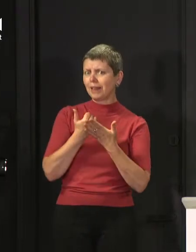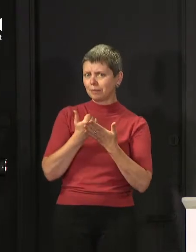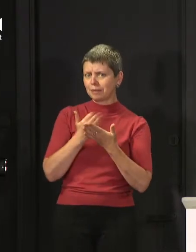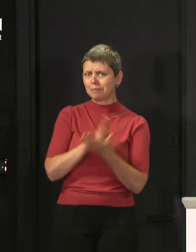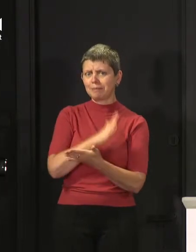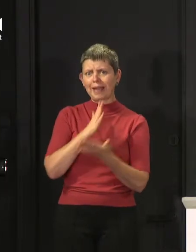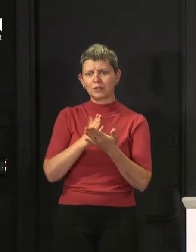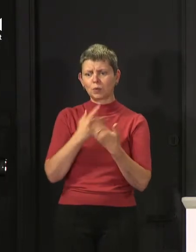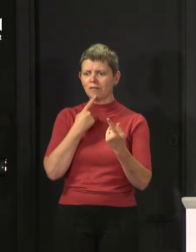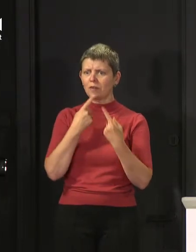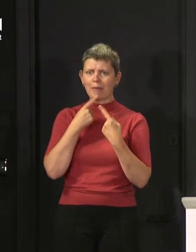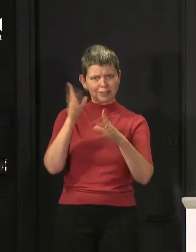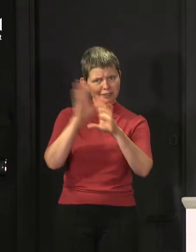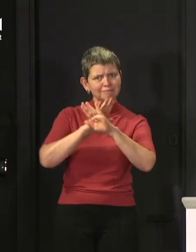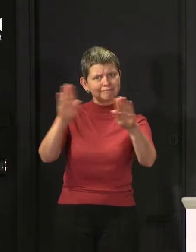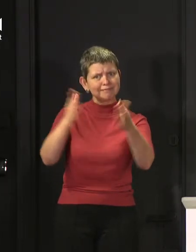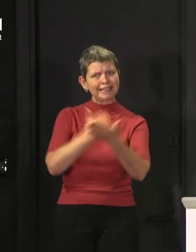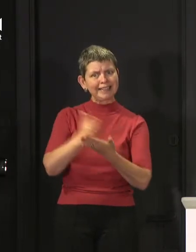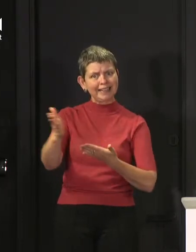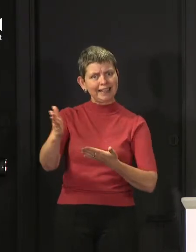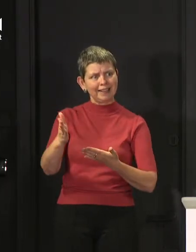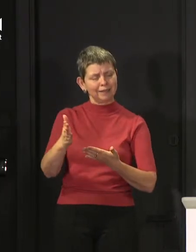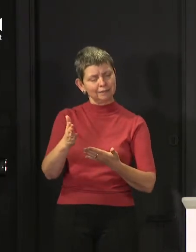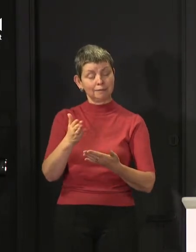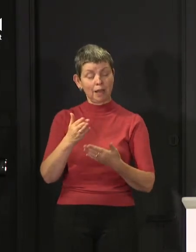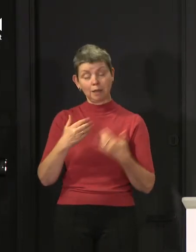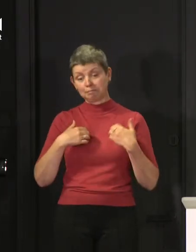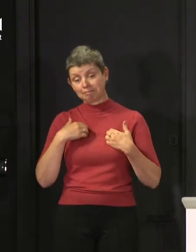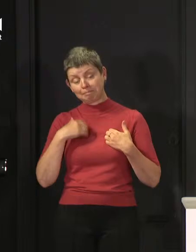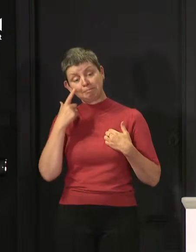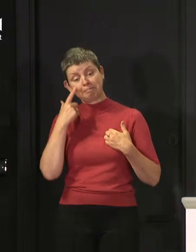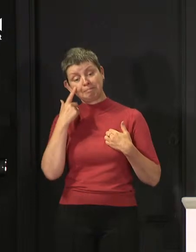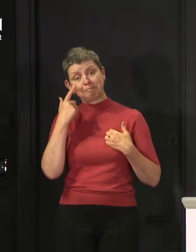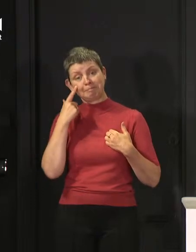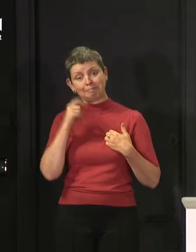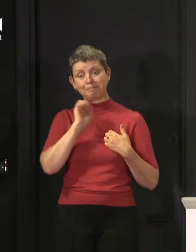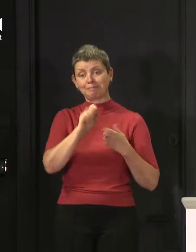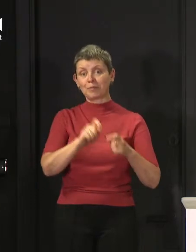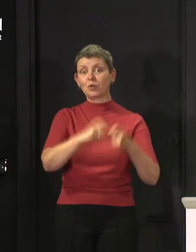look forward to reading about it in the Daily Telegraph tomorrow, but how it is enforced